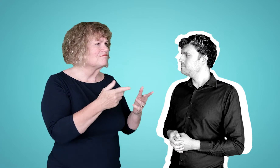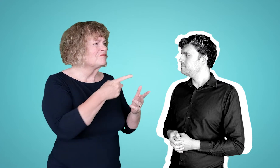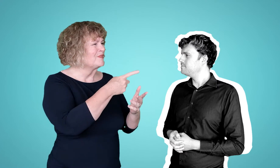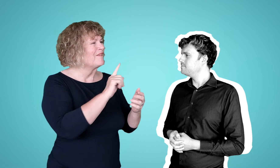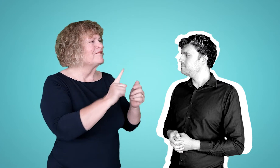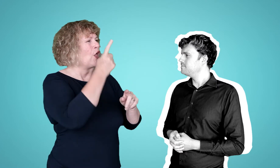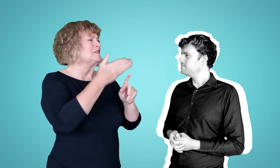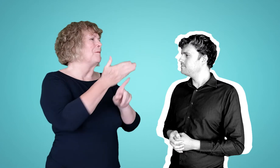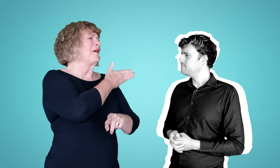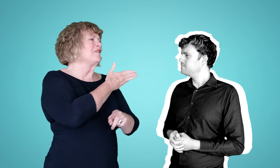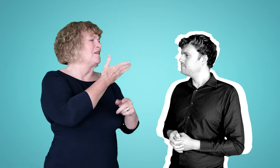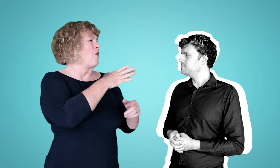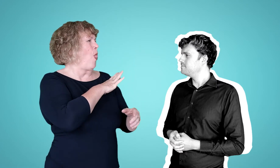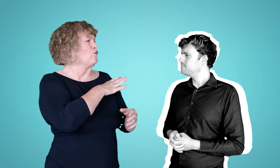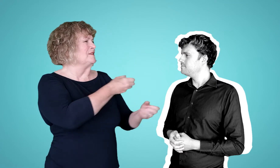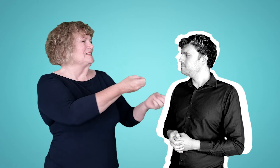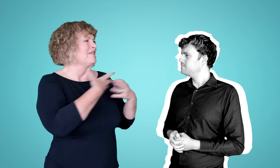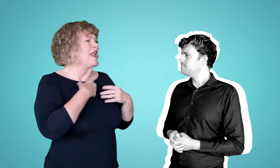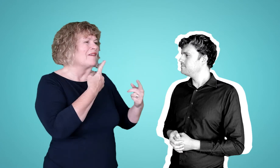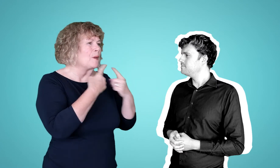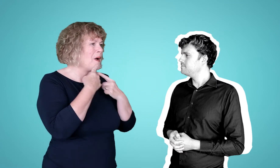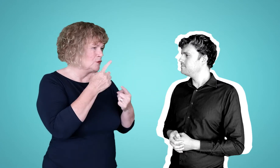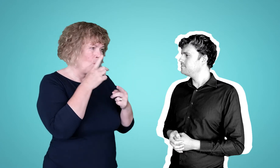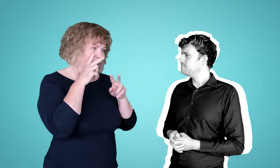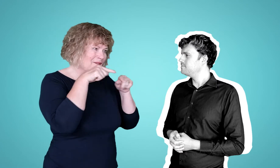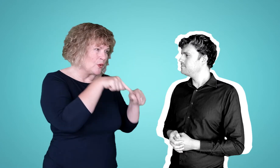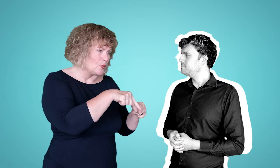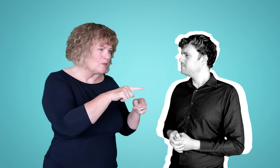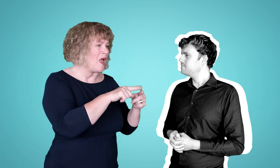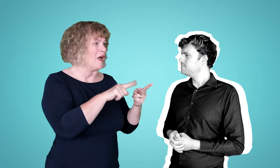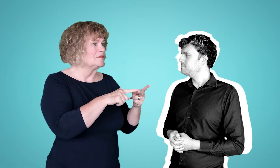the information you originally gave.